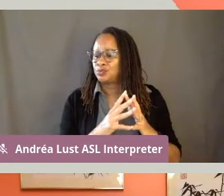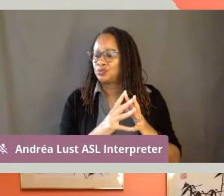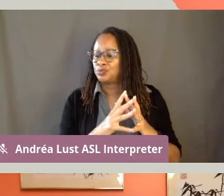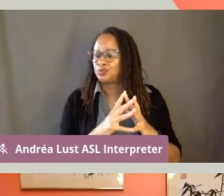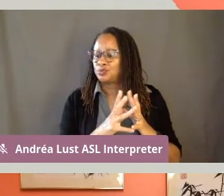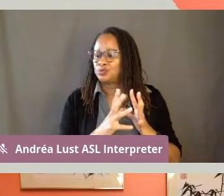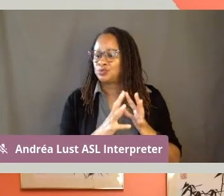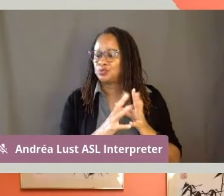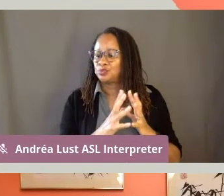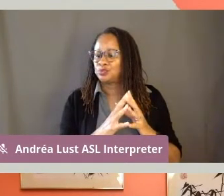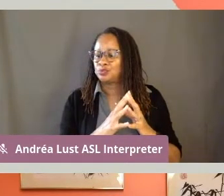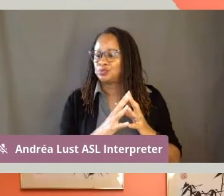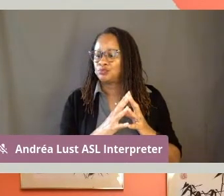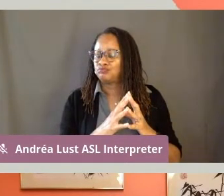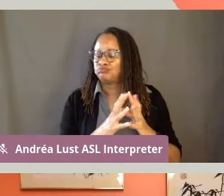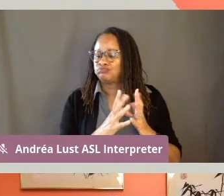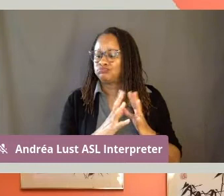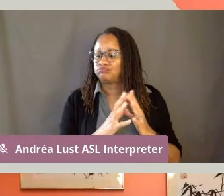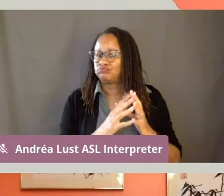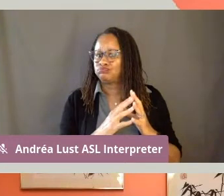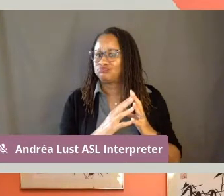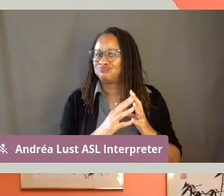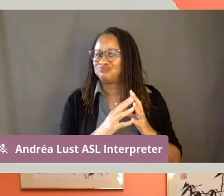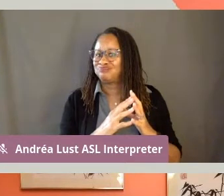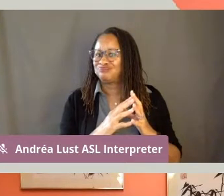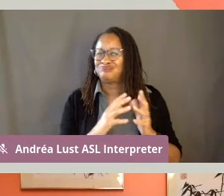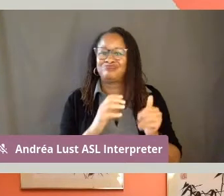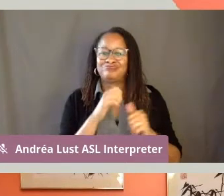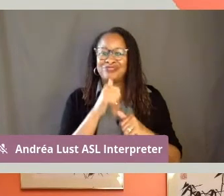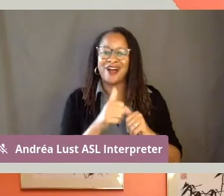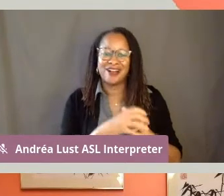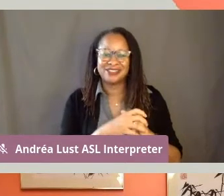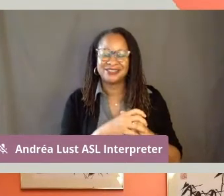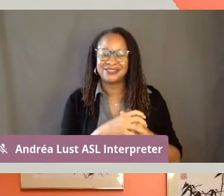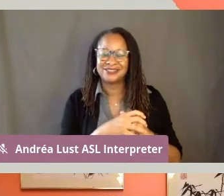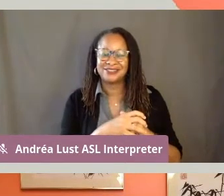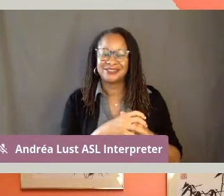I think, to sort of please everyone with the film.